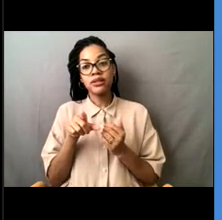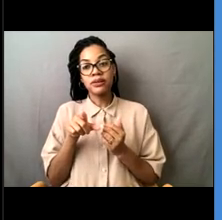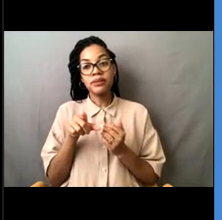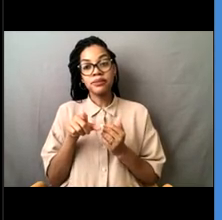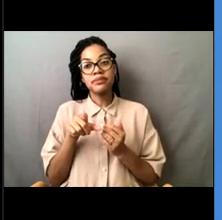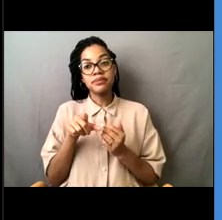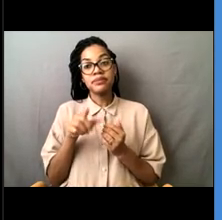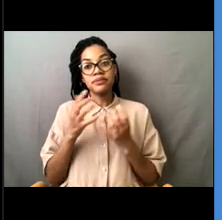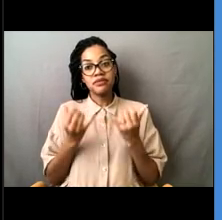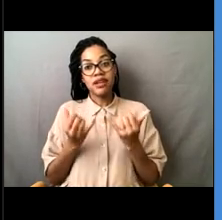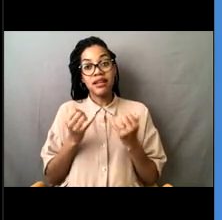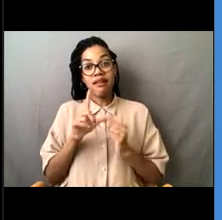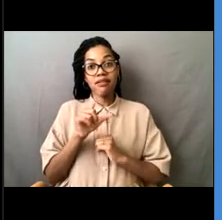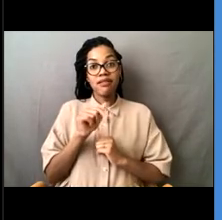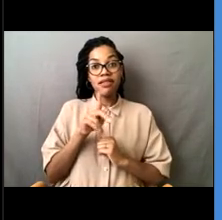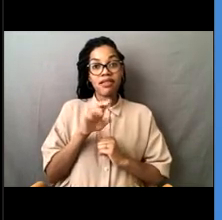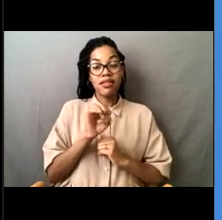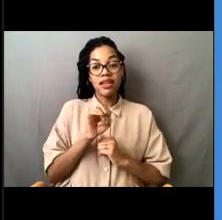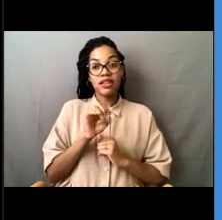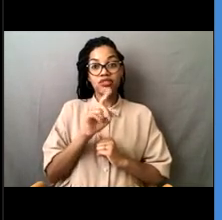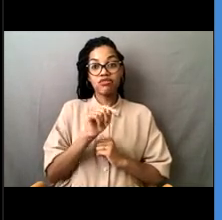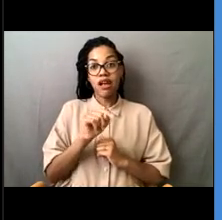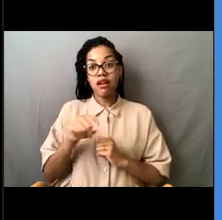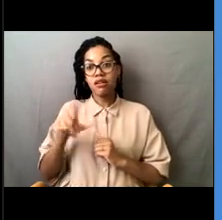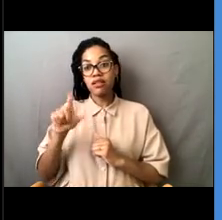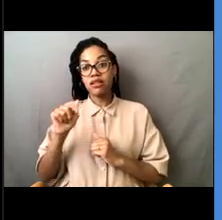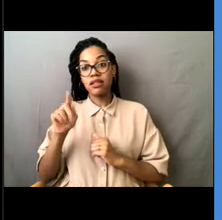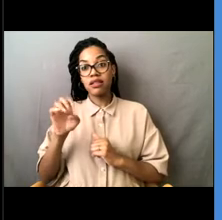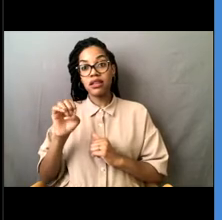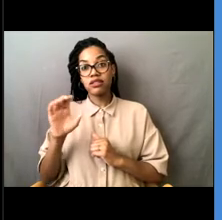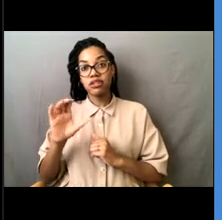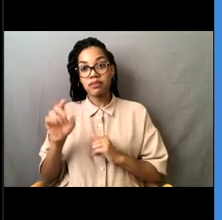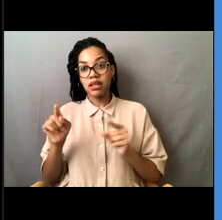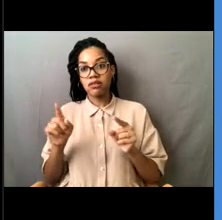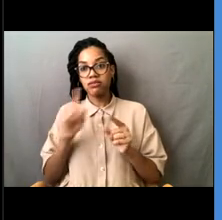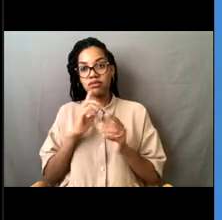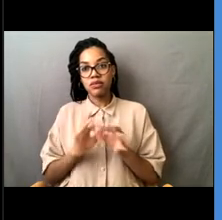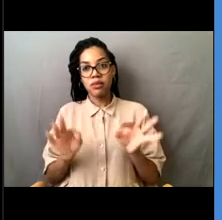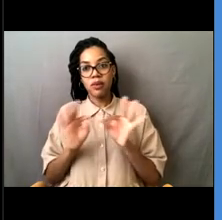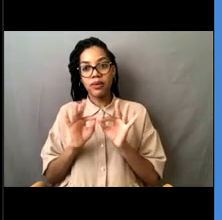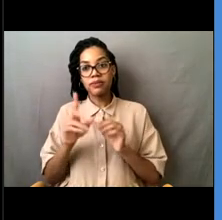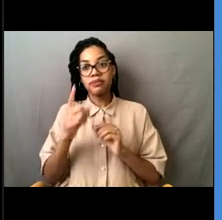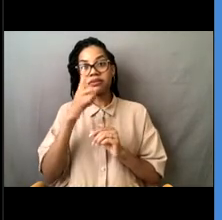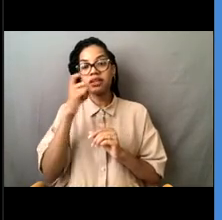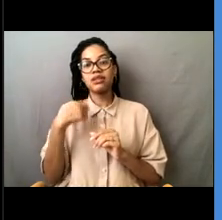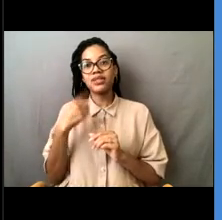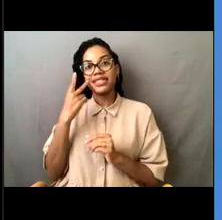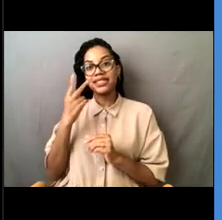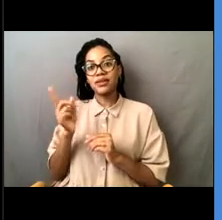is understanding where lake trout are going to mate and lay their eggs to spawn.